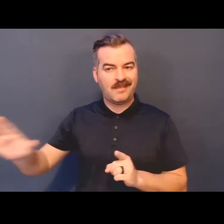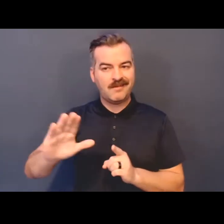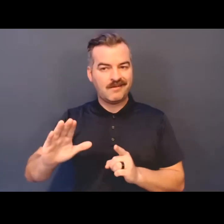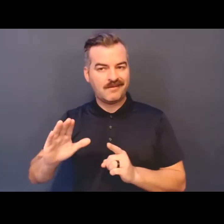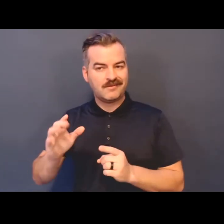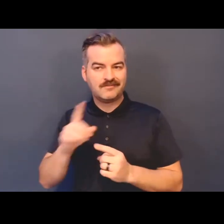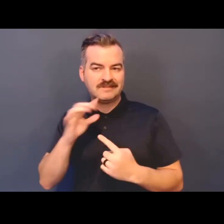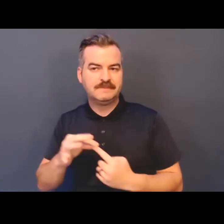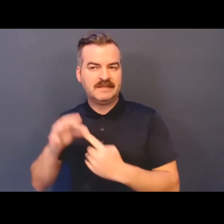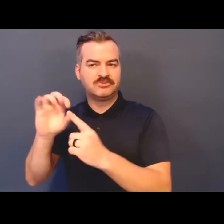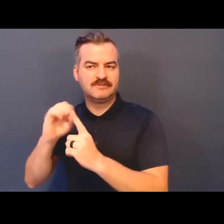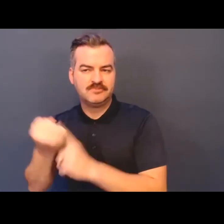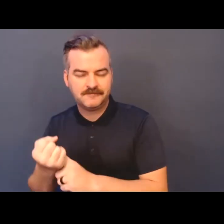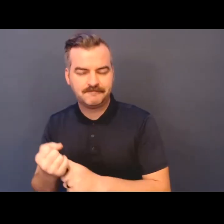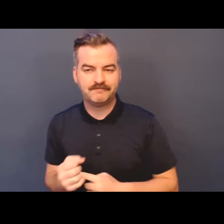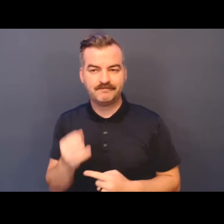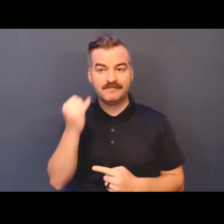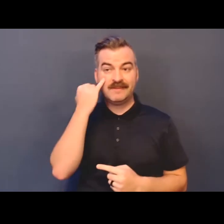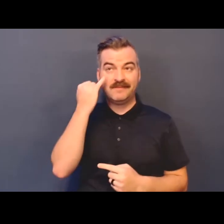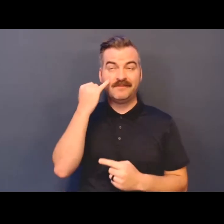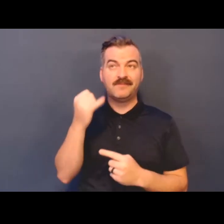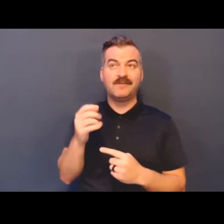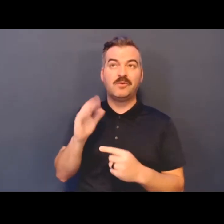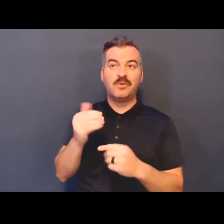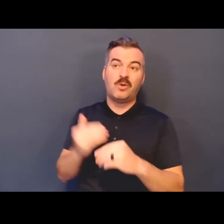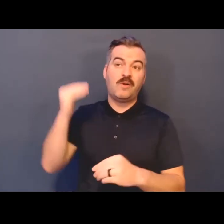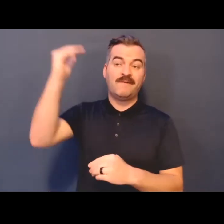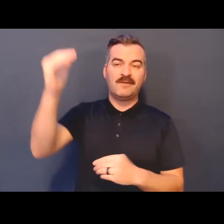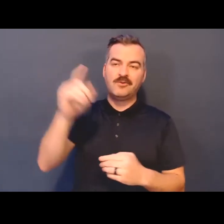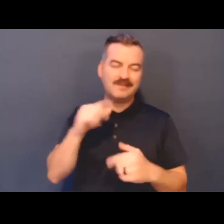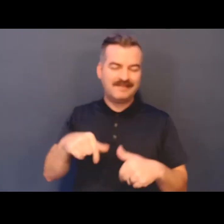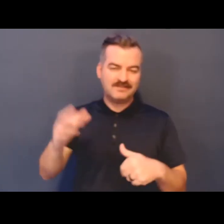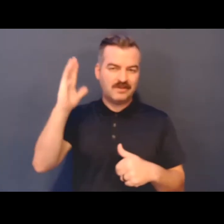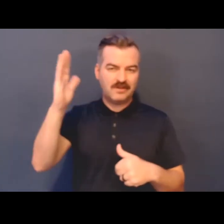15:09:39 At the risk of over determination. And this is just talk all discuss the myriad